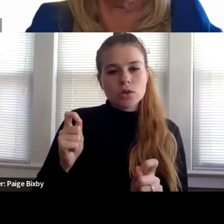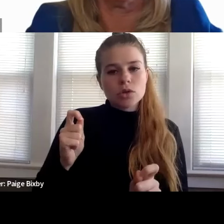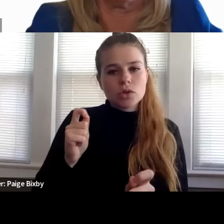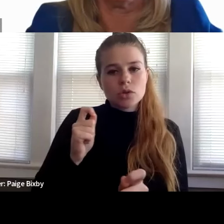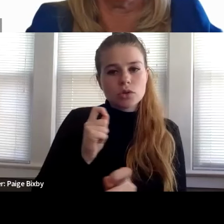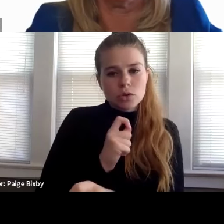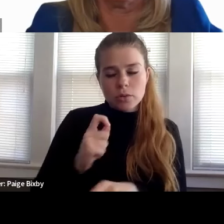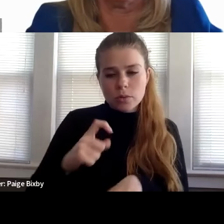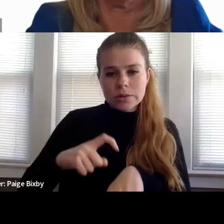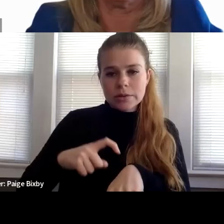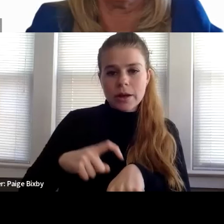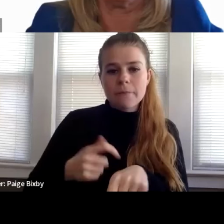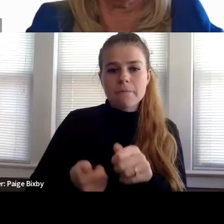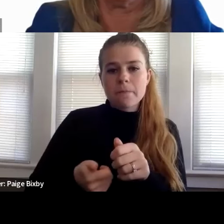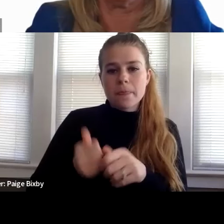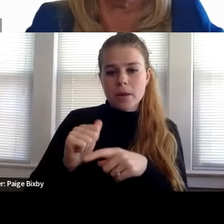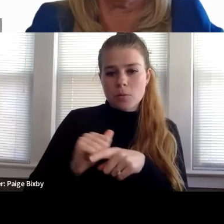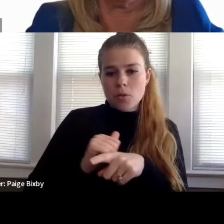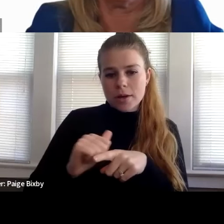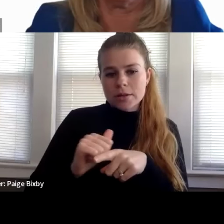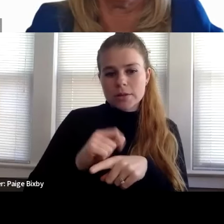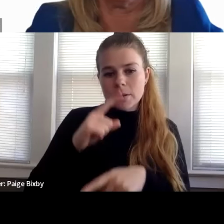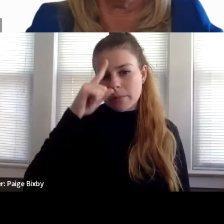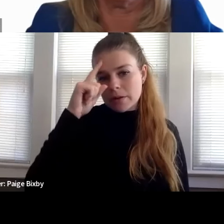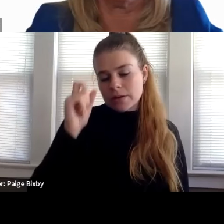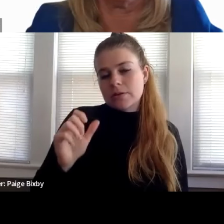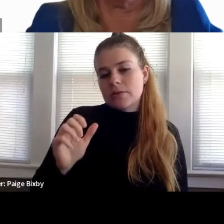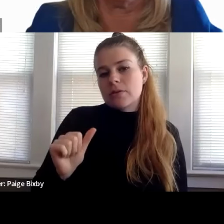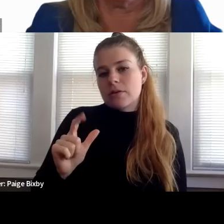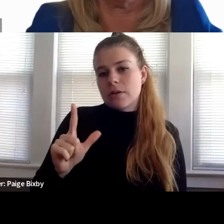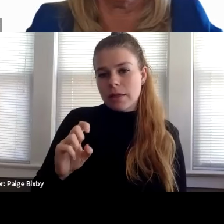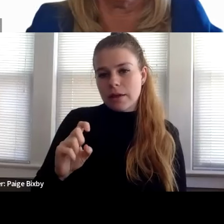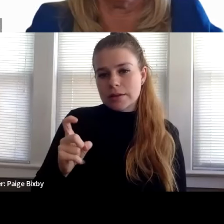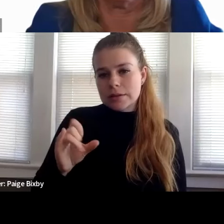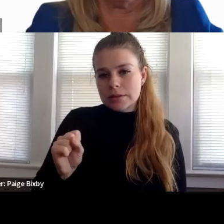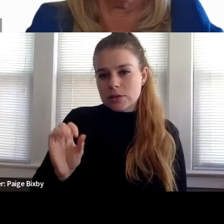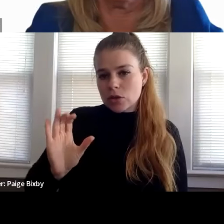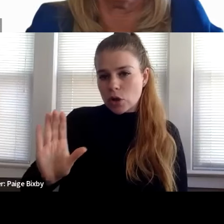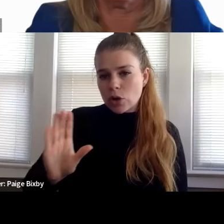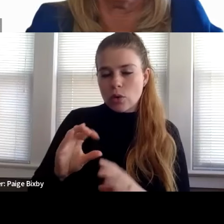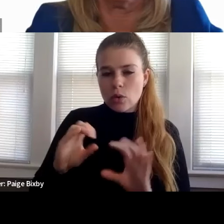mostly because of the work from Alexis and her organization, but most parents now,